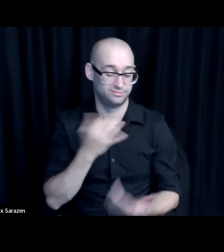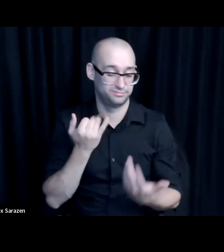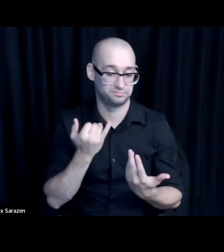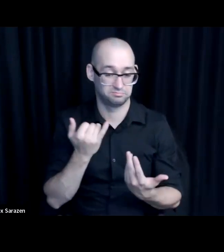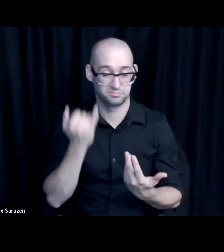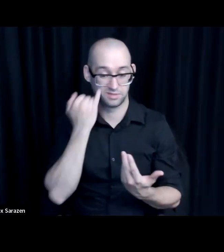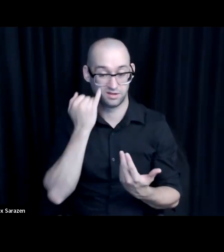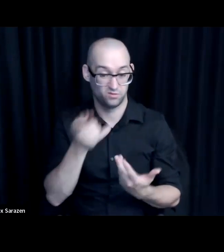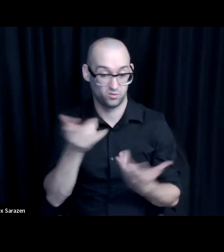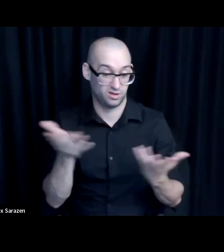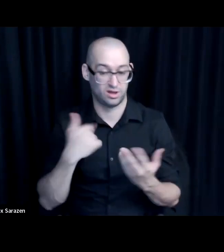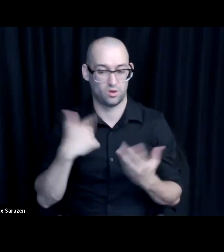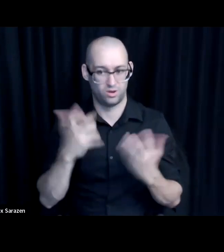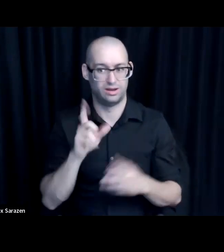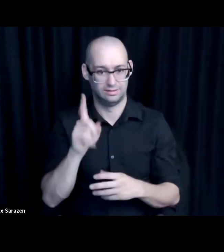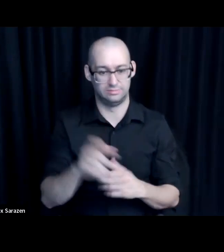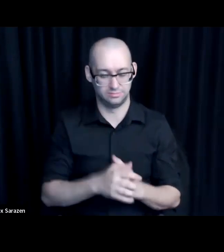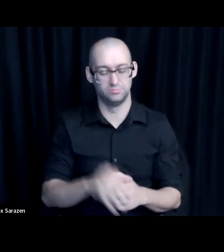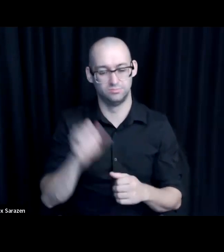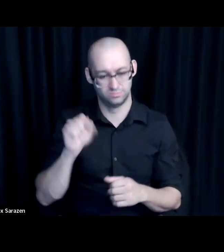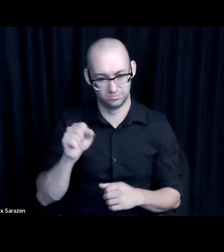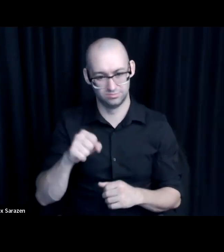Oh, absolutely. And we thank you very much. We're appreciative of